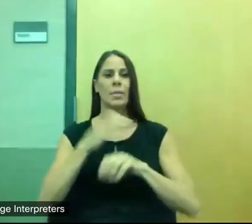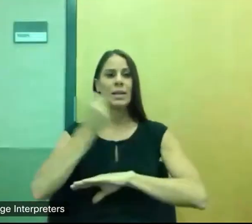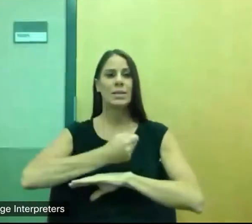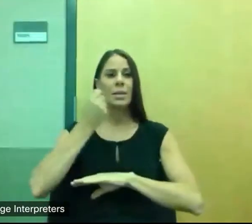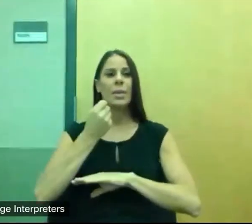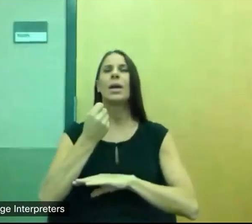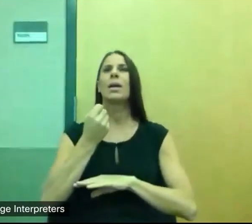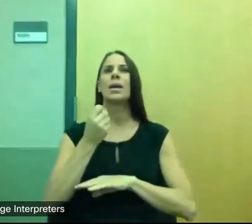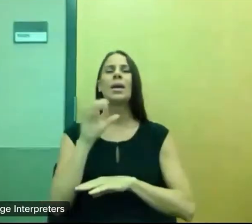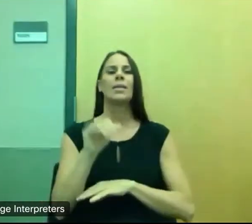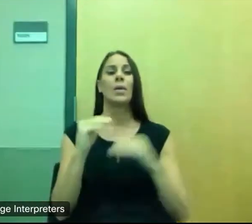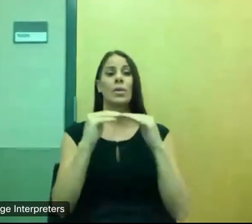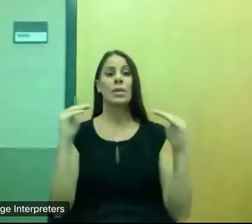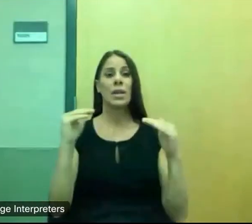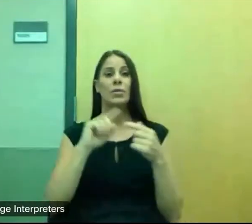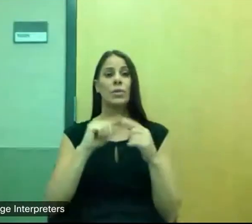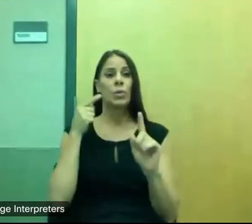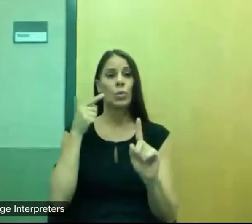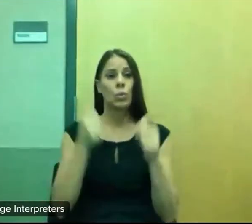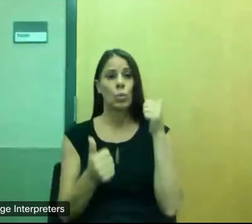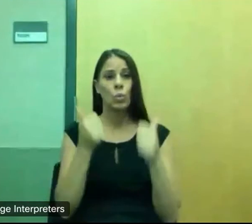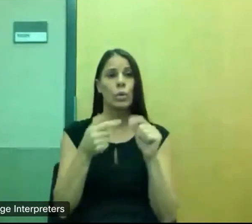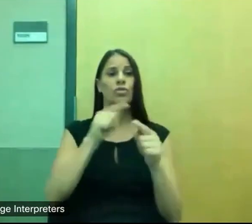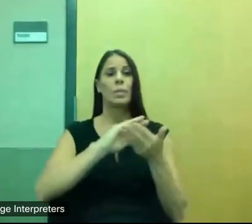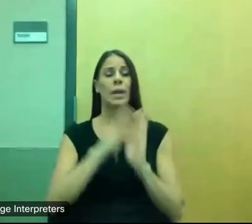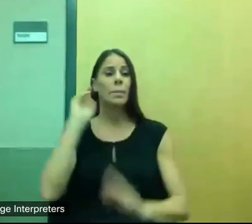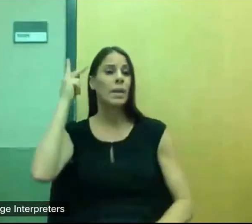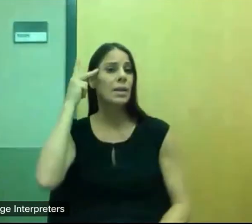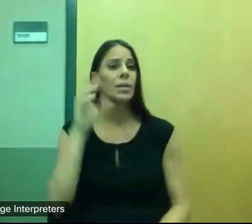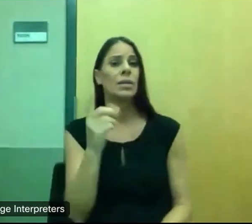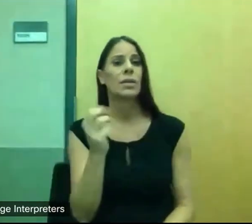which it became political and Dr. was talking about, um, you know, that this